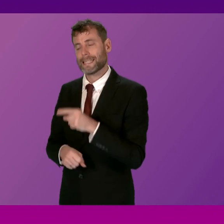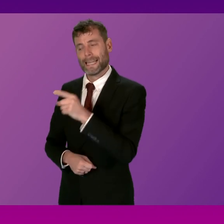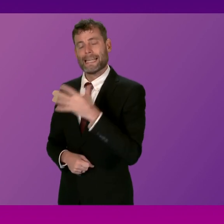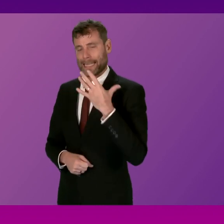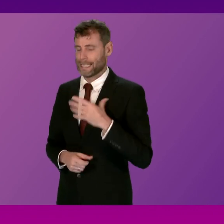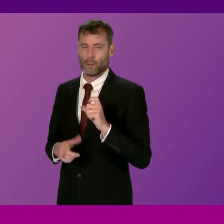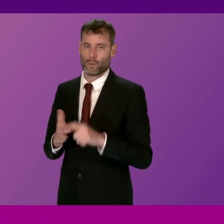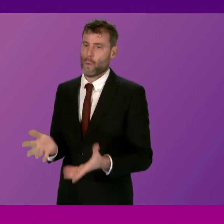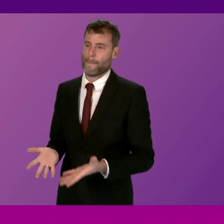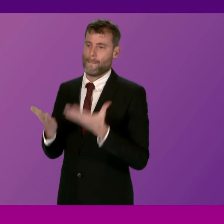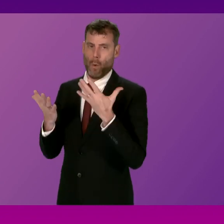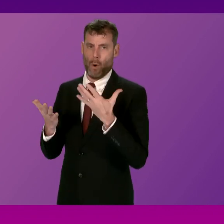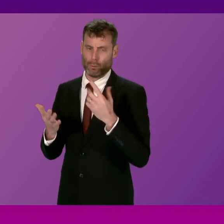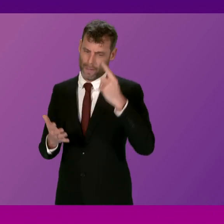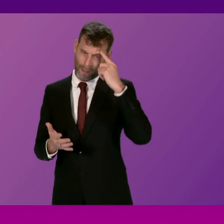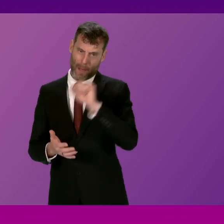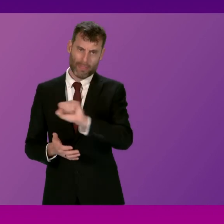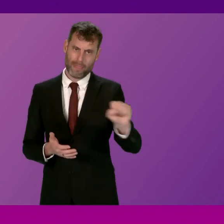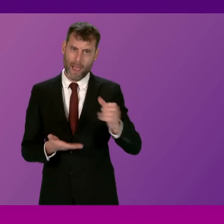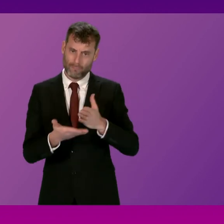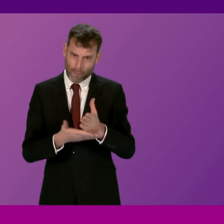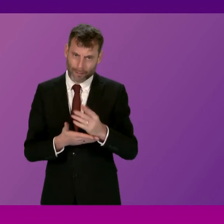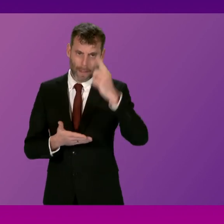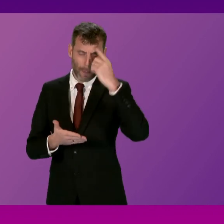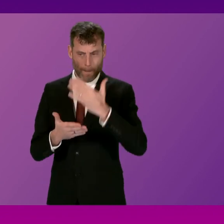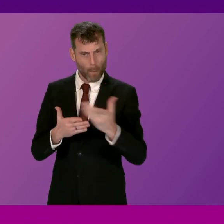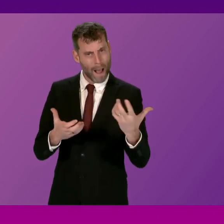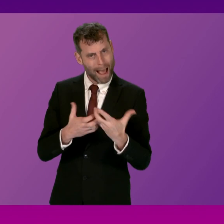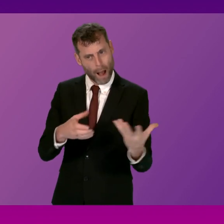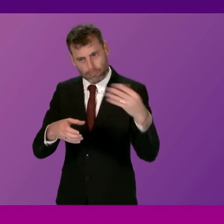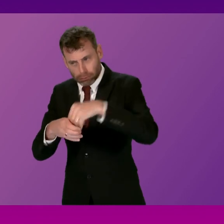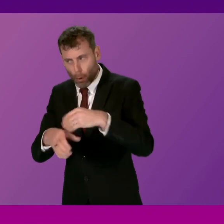and in our efforts to include them in employment and wider society.